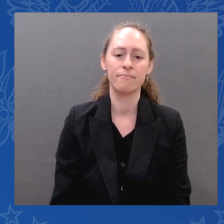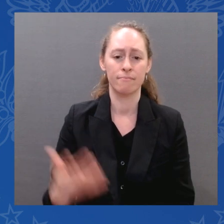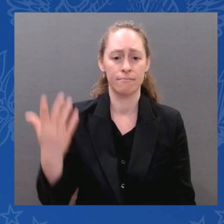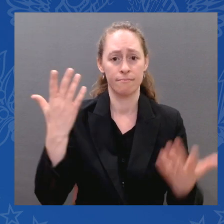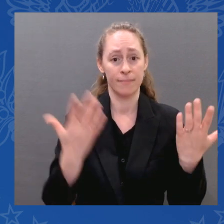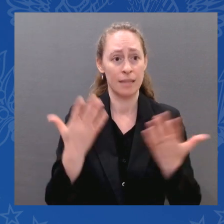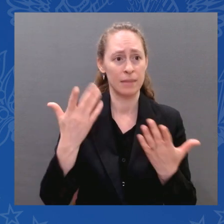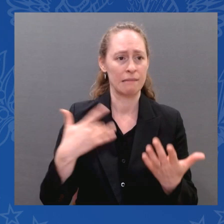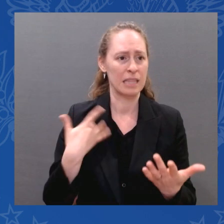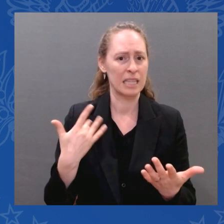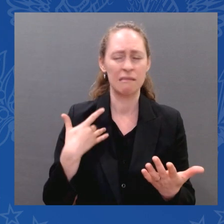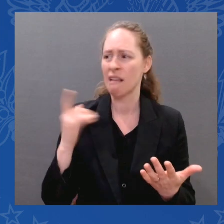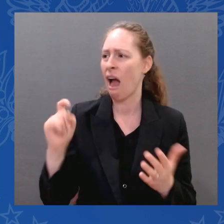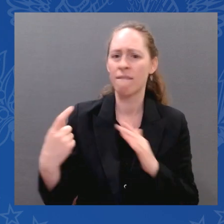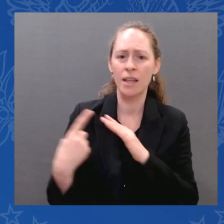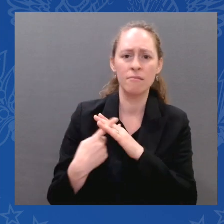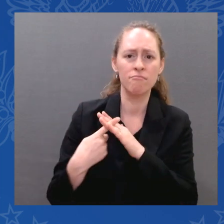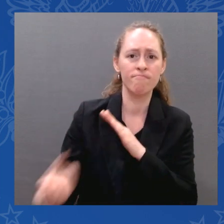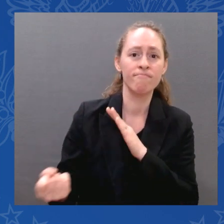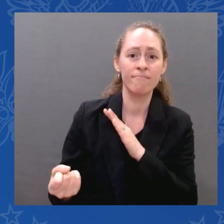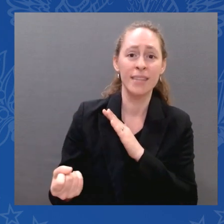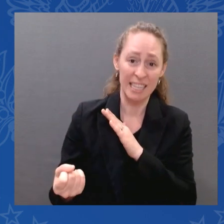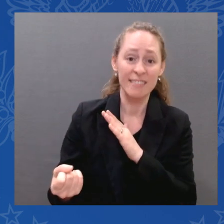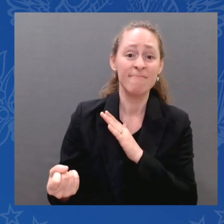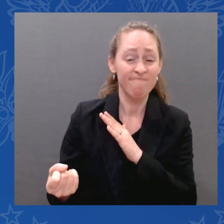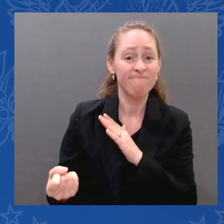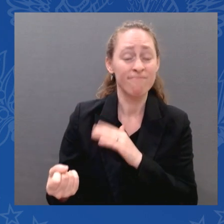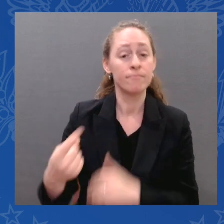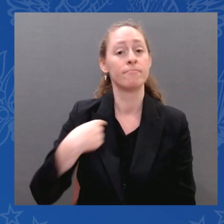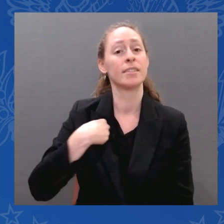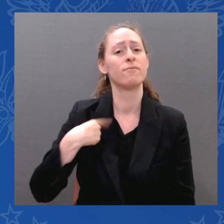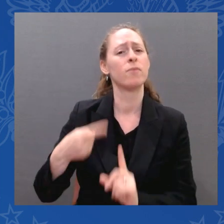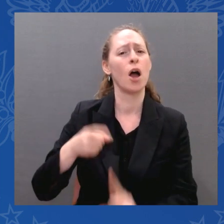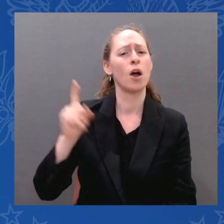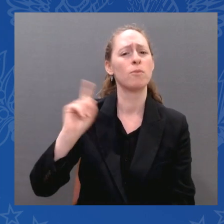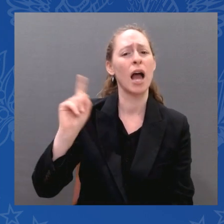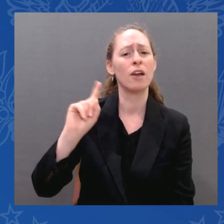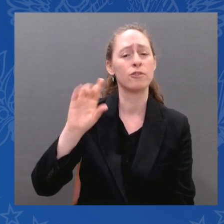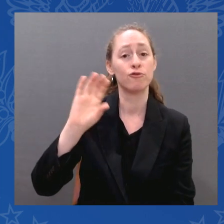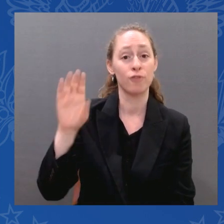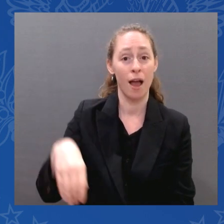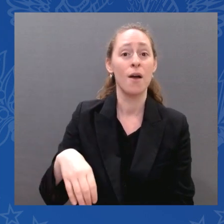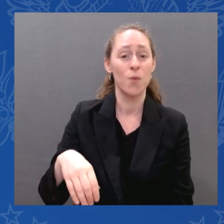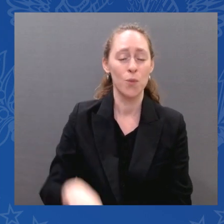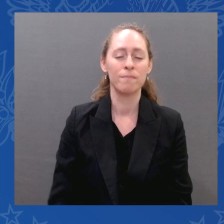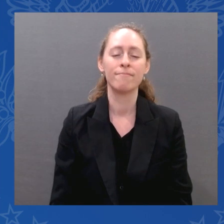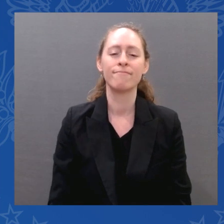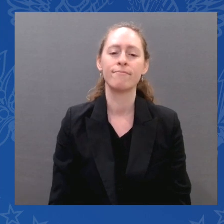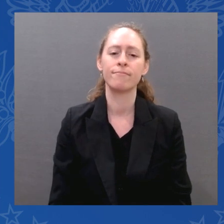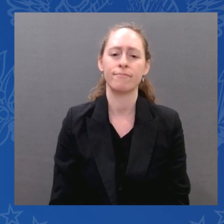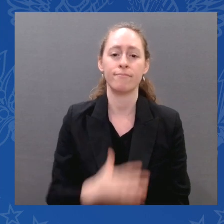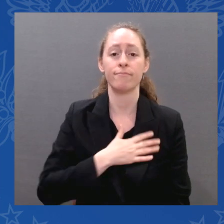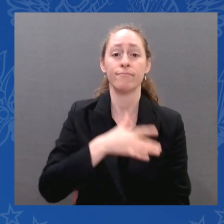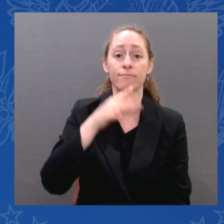with a mom addicted to drugs was heartbreaking and tough. As a kid, I love watching Notre Dame football.